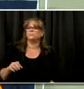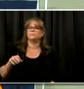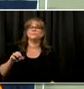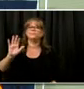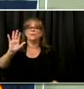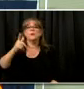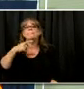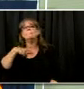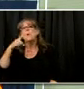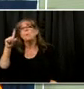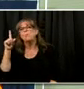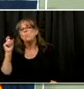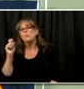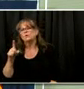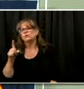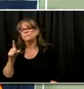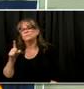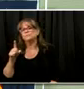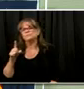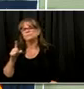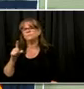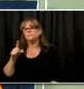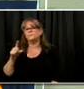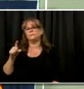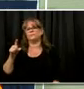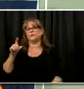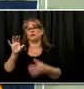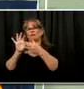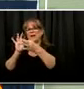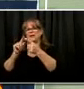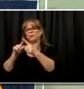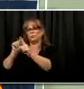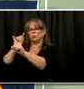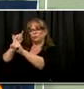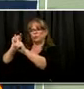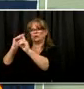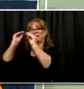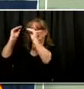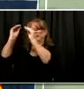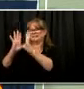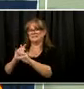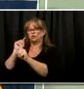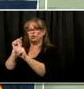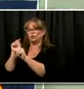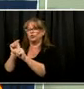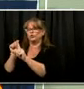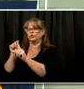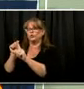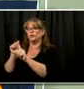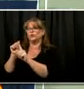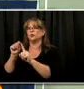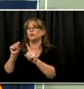situation which is a teacher and this is for uh superintendent munn and commissioner anthous